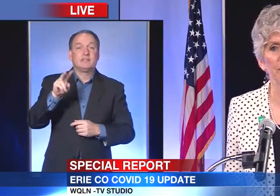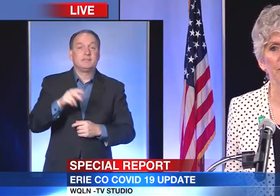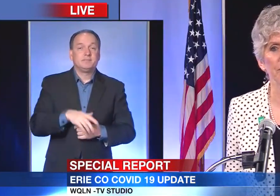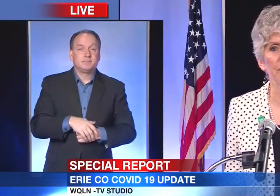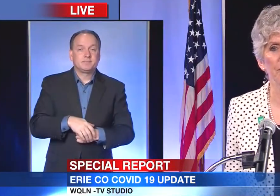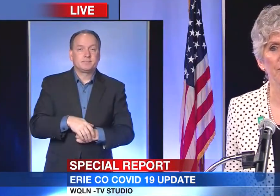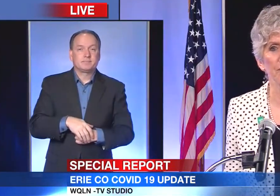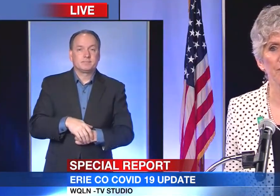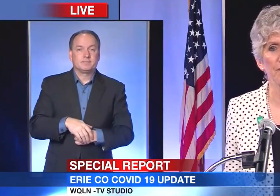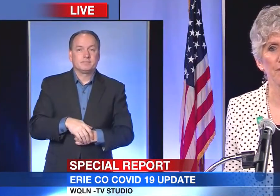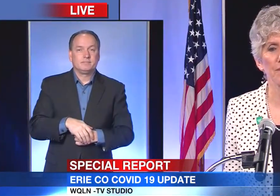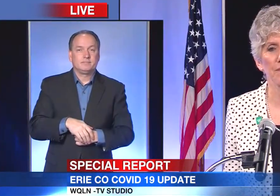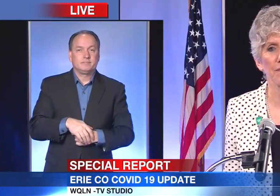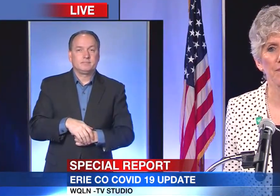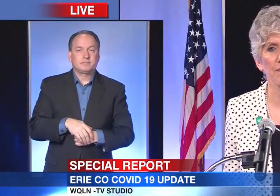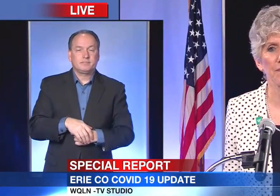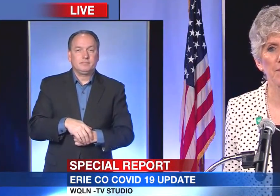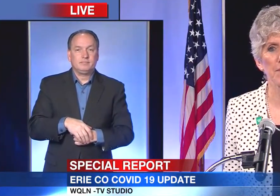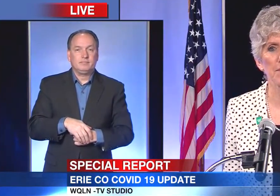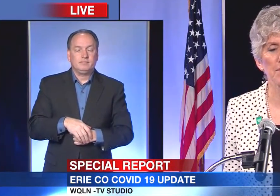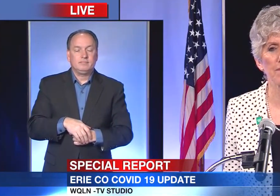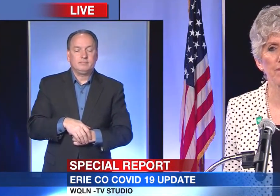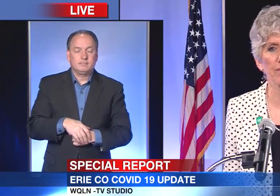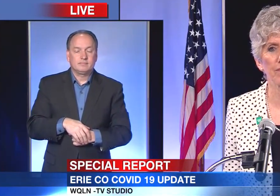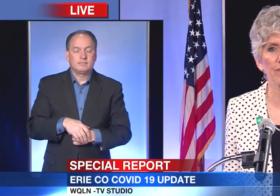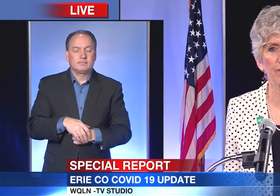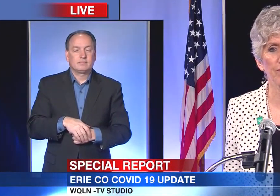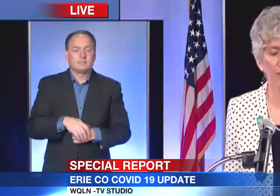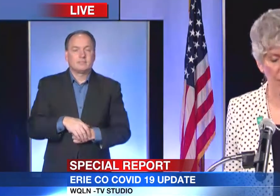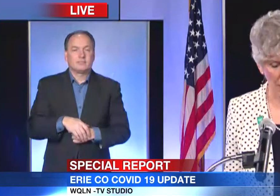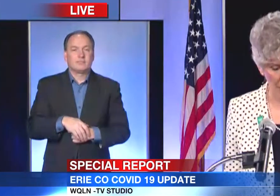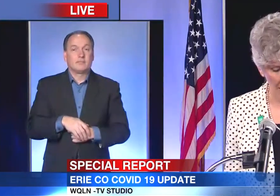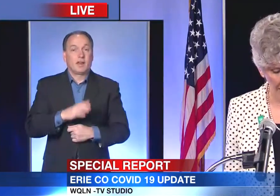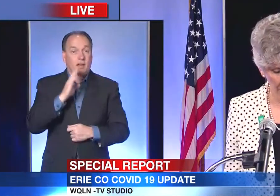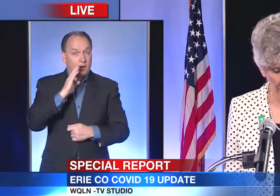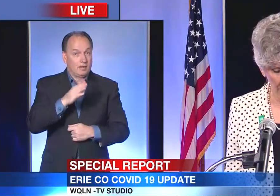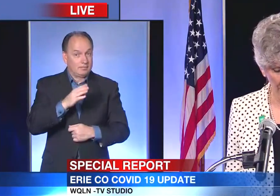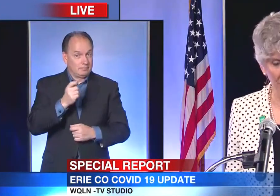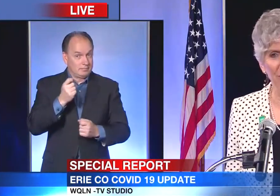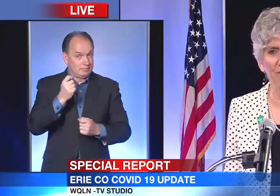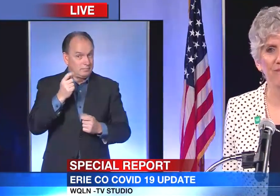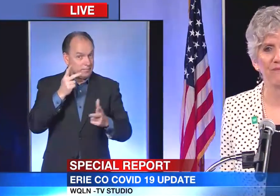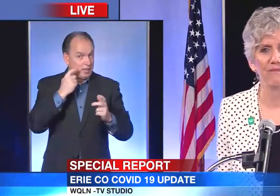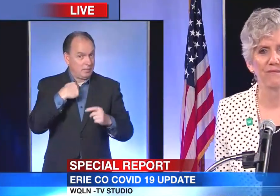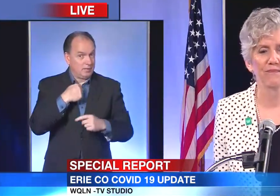BUT ANYWAY, THAT'S WHAT WE'RE TRYING TO DO. JET TV? YEAH, HI.